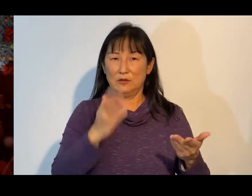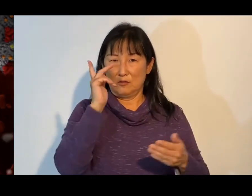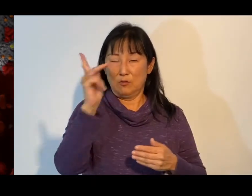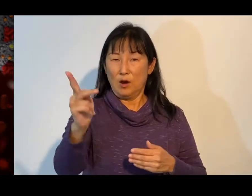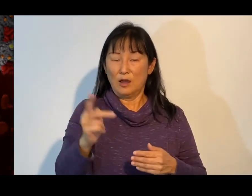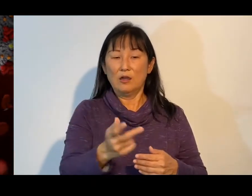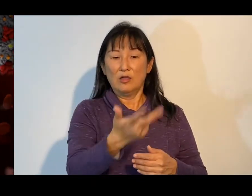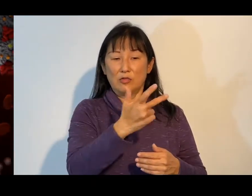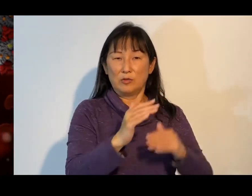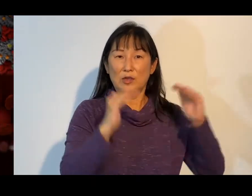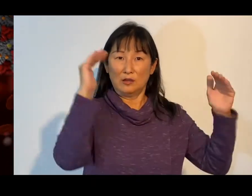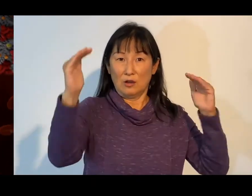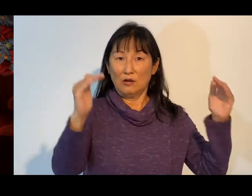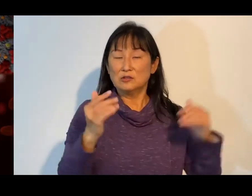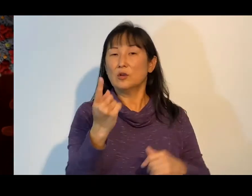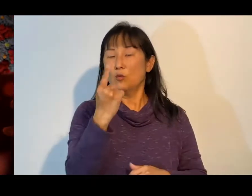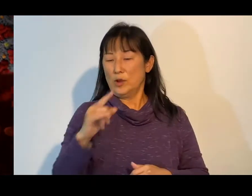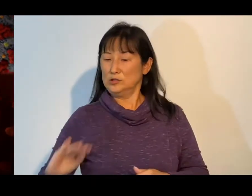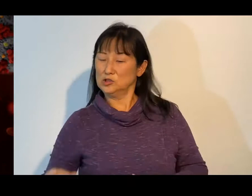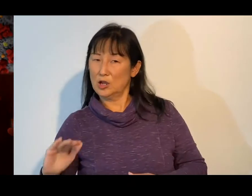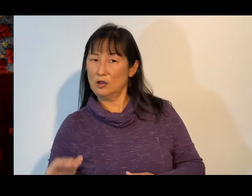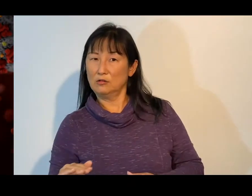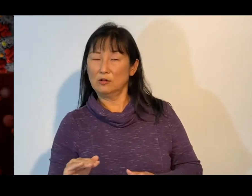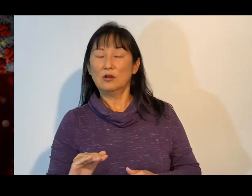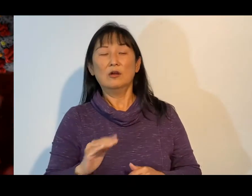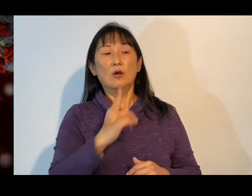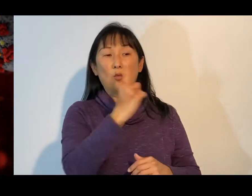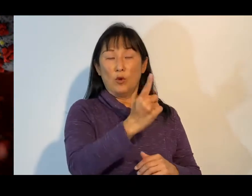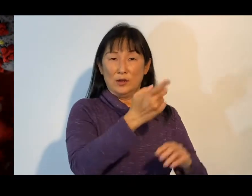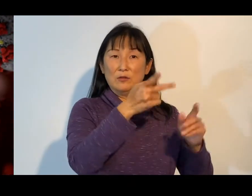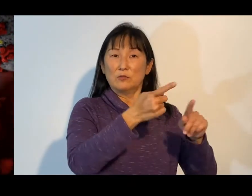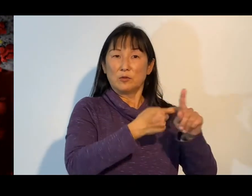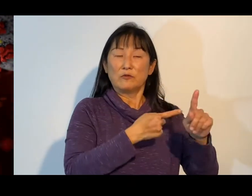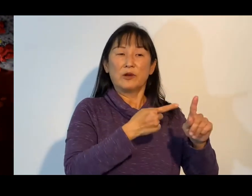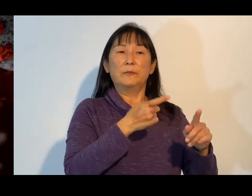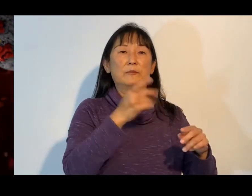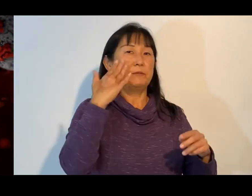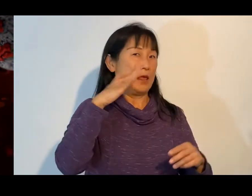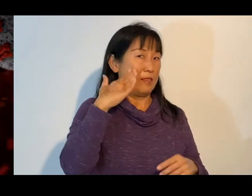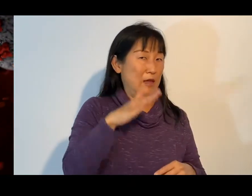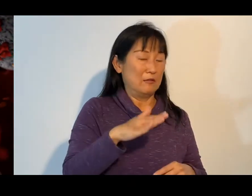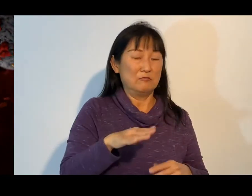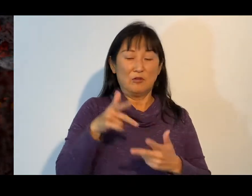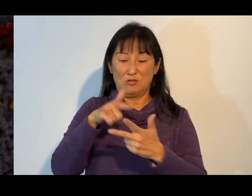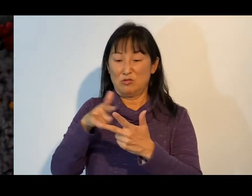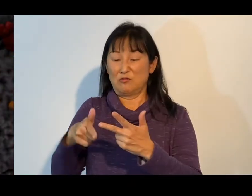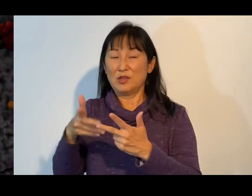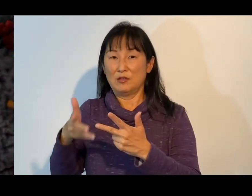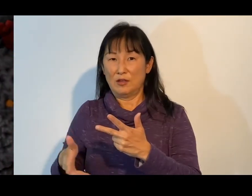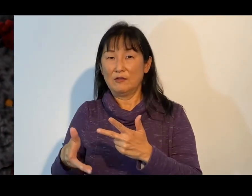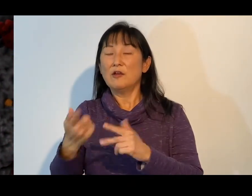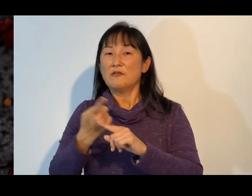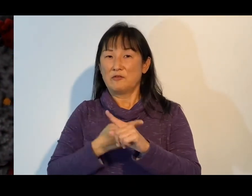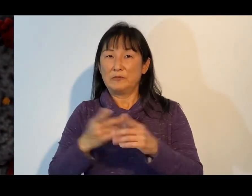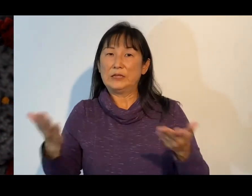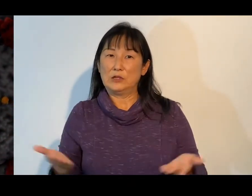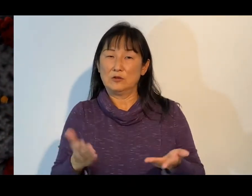The source of infection for one of the cases is mainland travel, and the remaining three are community-acquired.